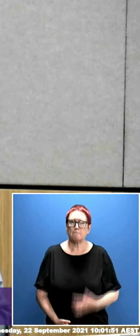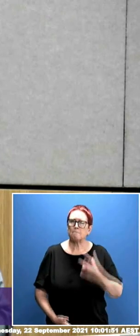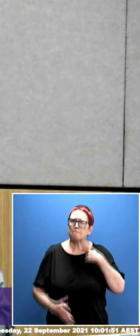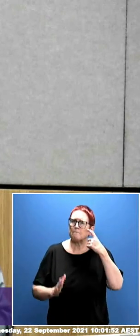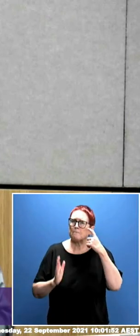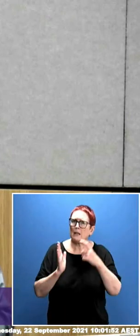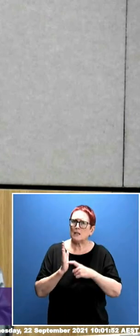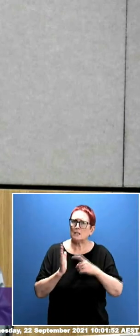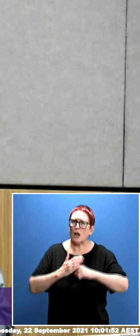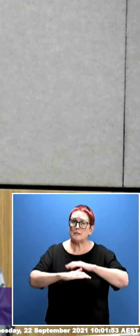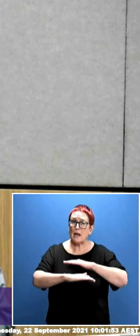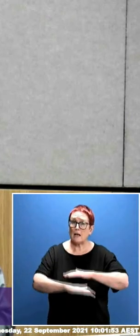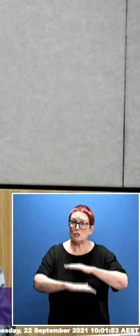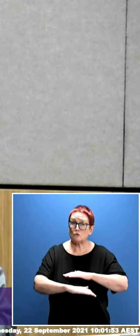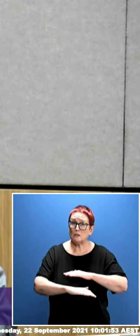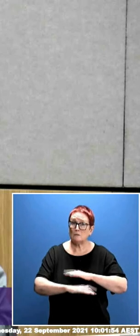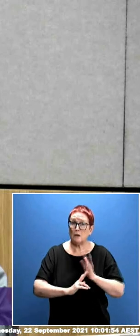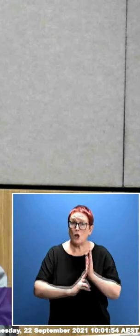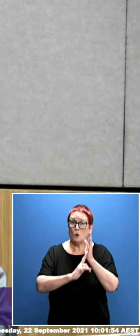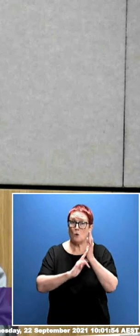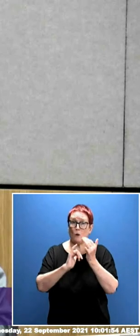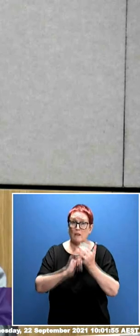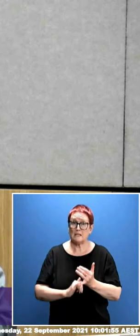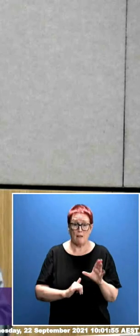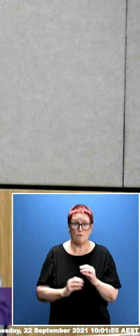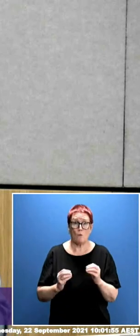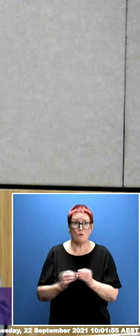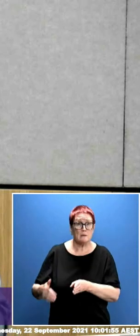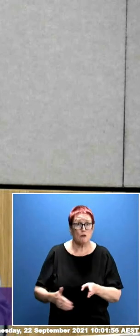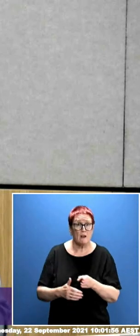We recognise the country north and south of the Brisbane River,